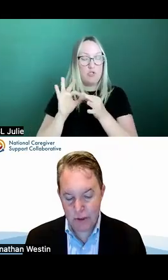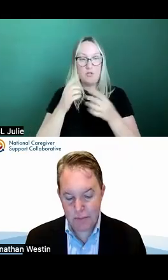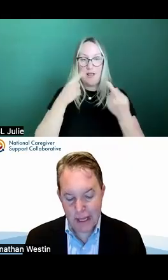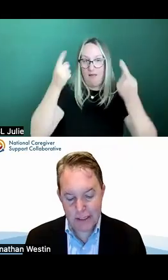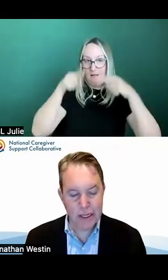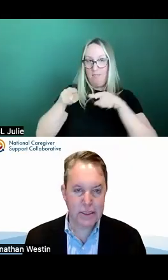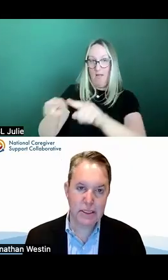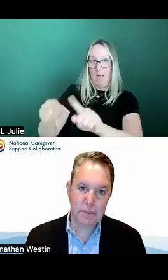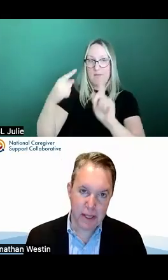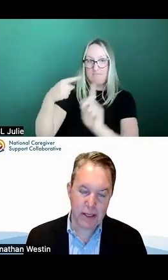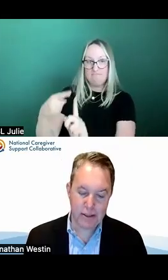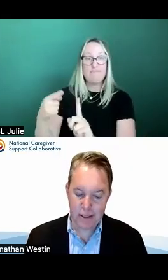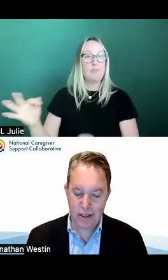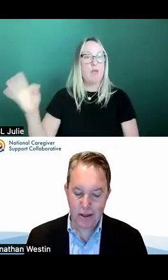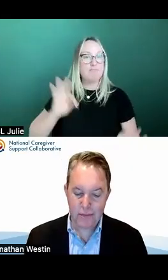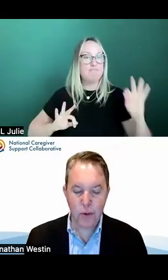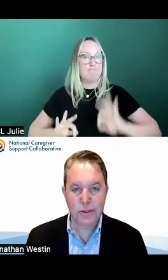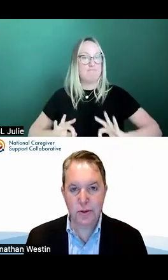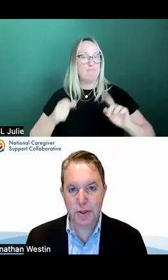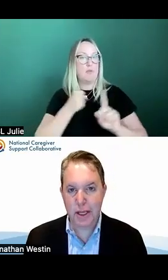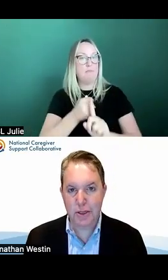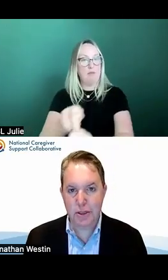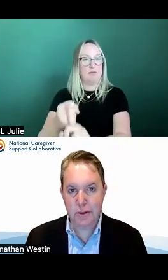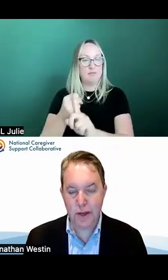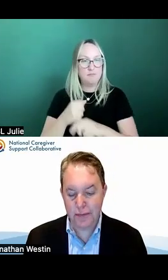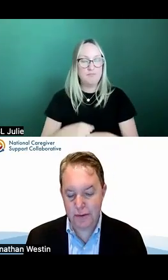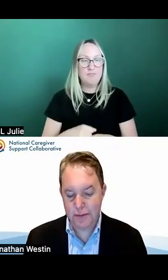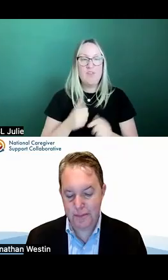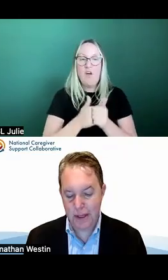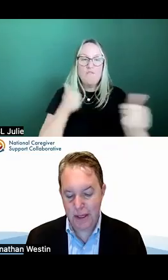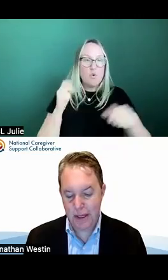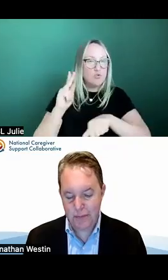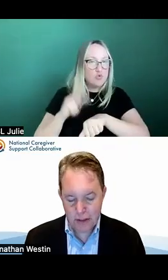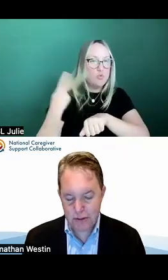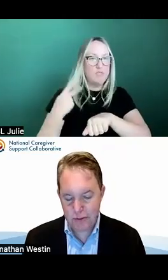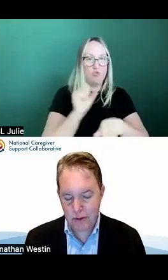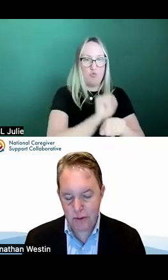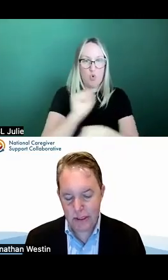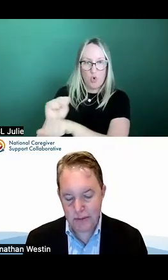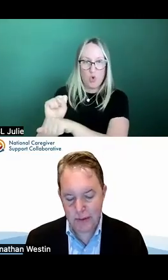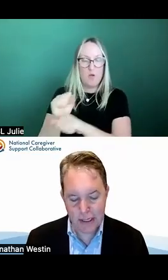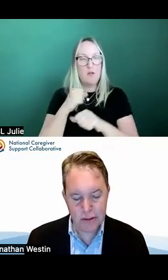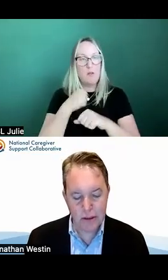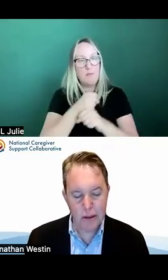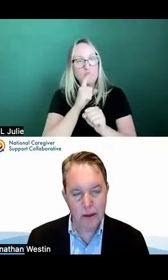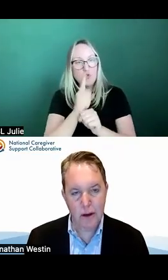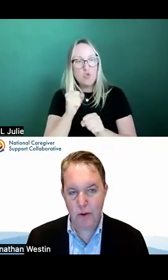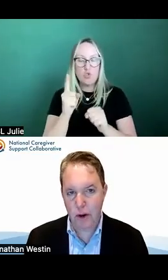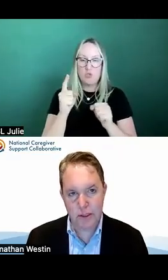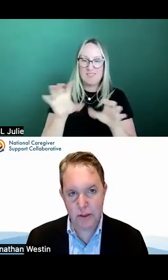which maximizes impact, avoids duplication of efforts, and fosters cohesive action across